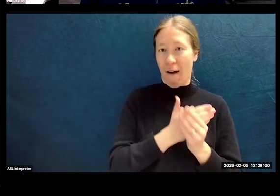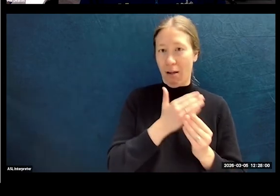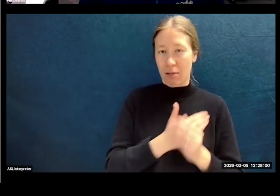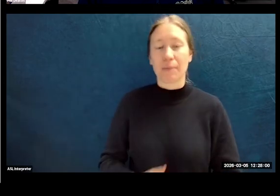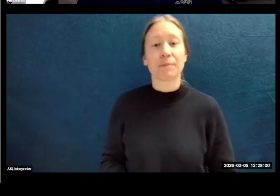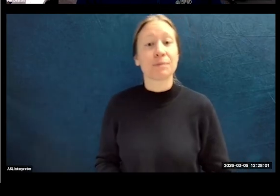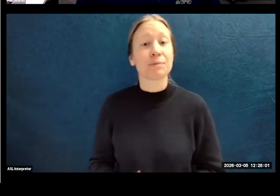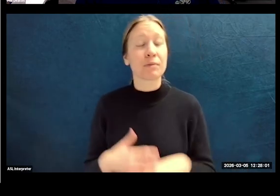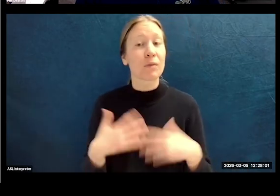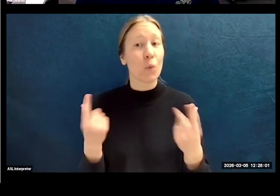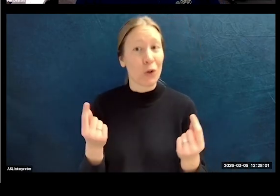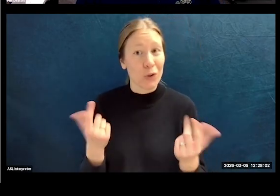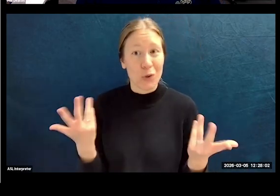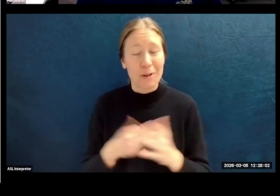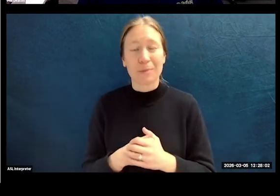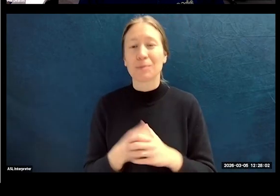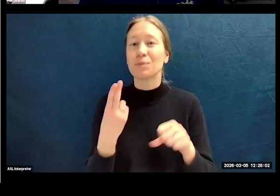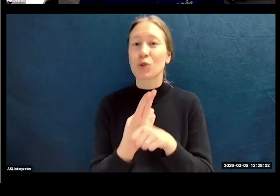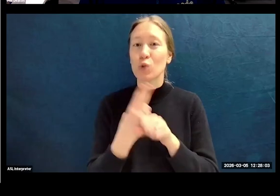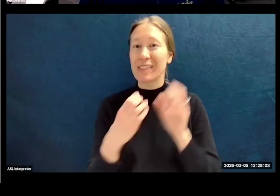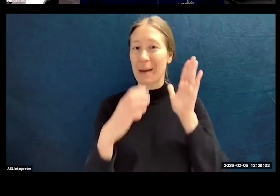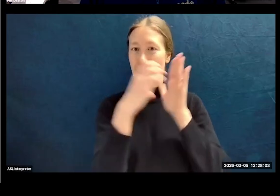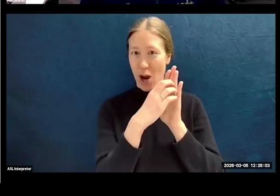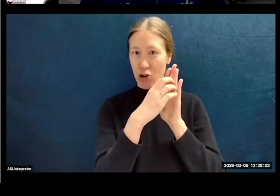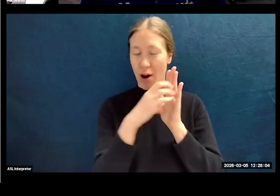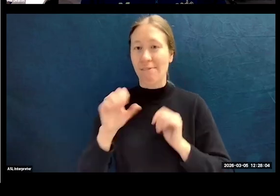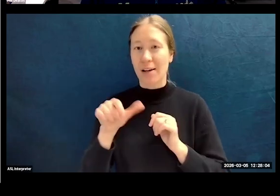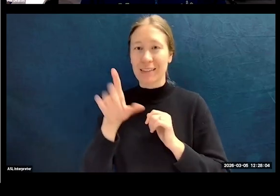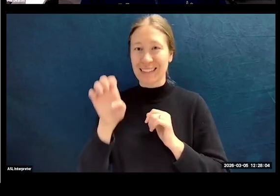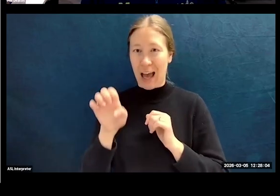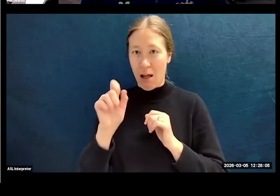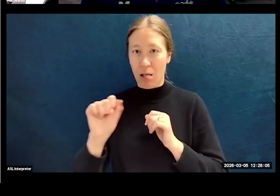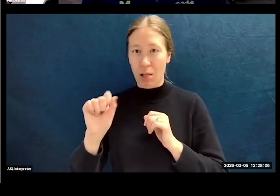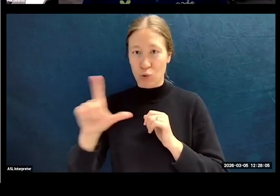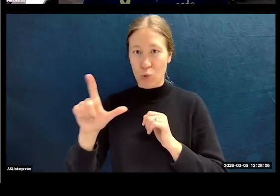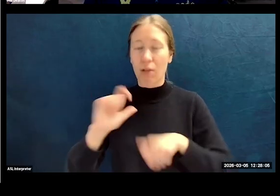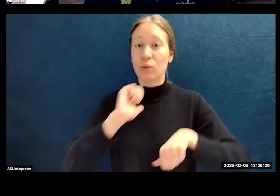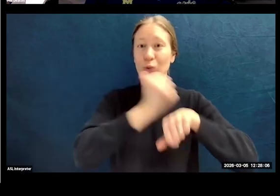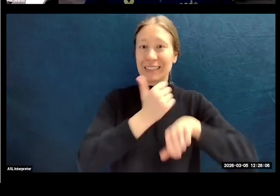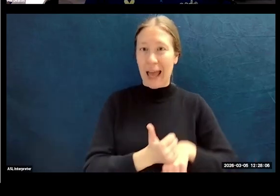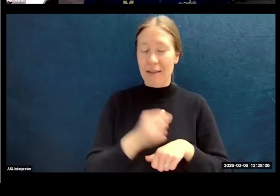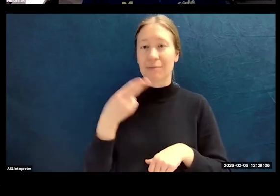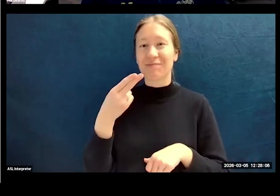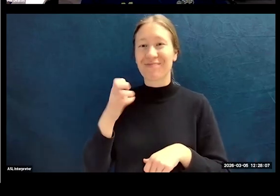So firstly, using the paragraph styles tool to define headings with a proper hierarchy